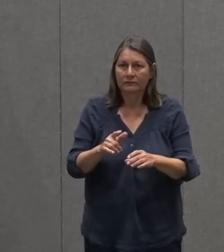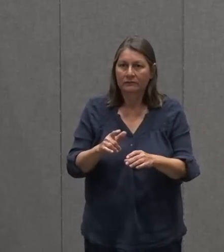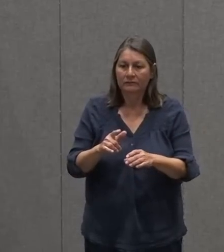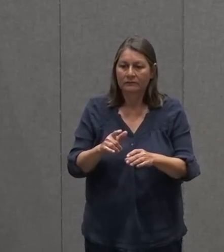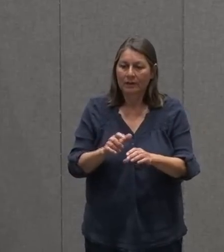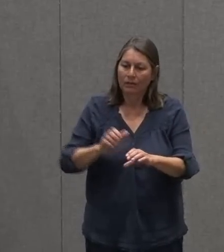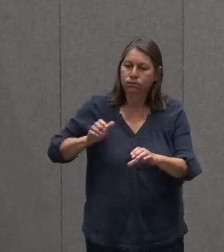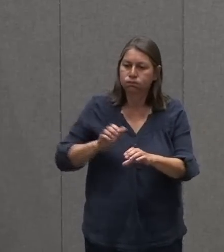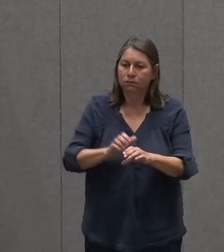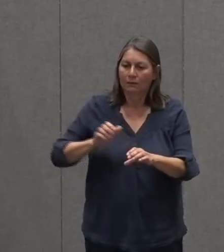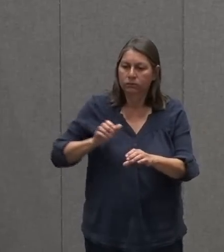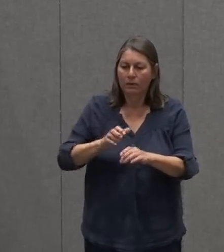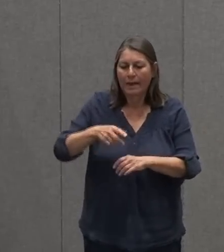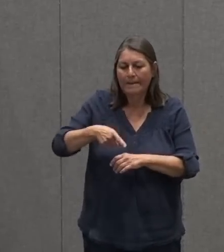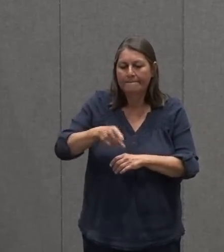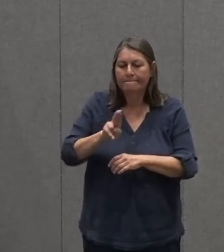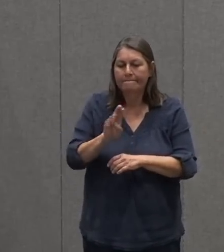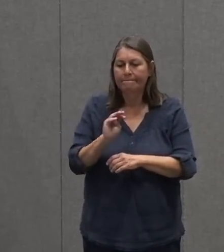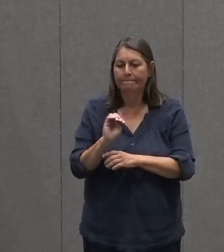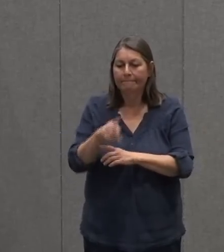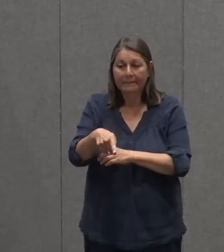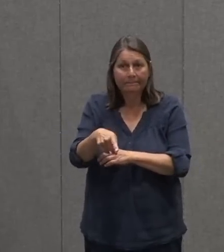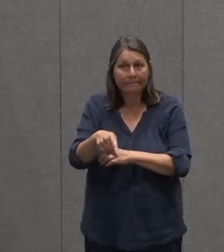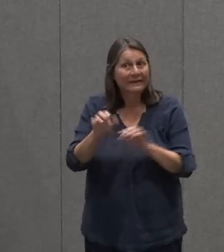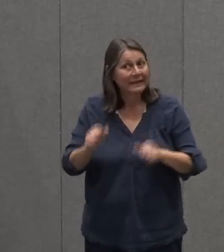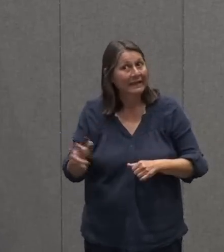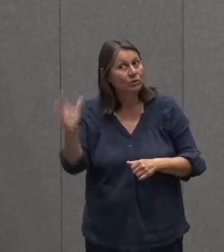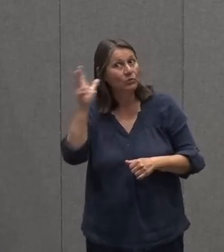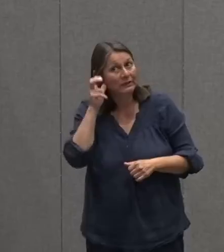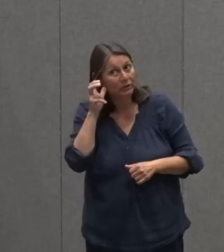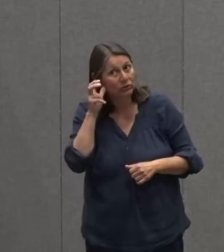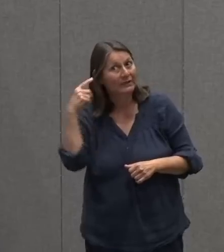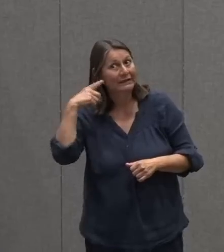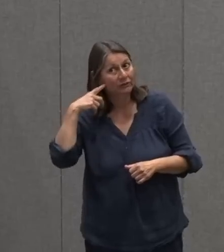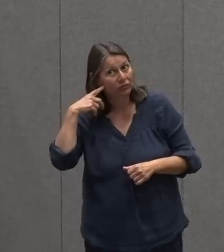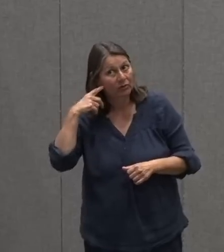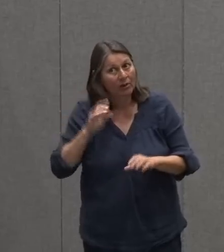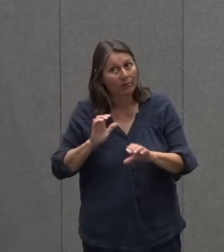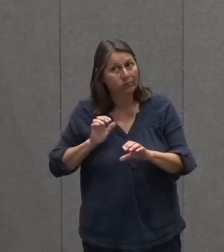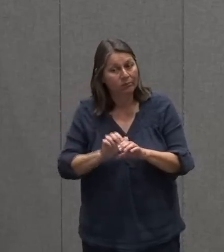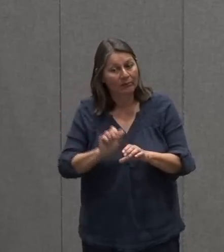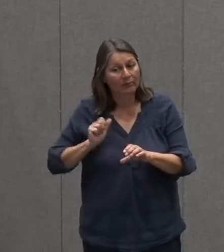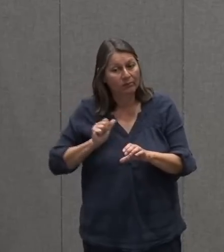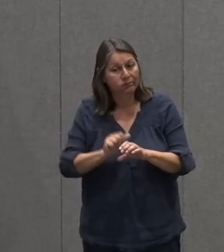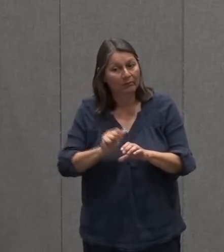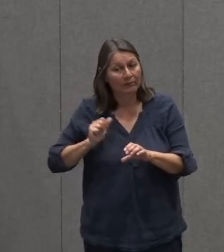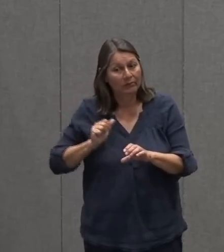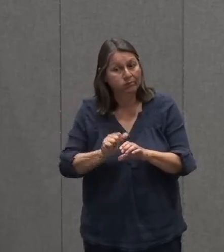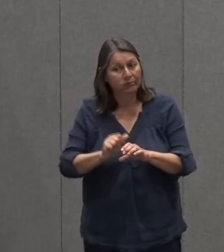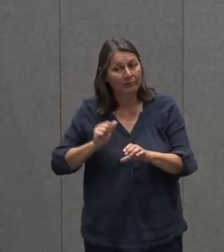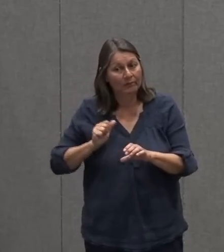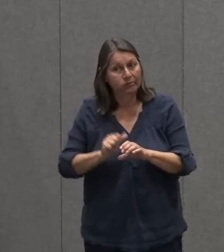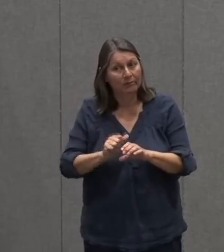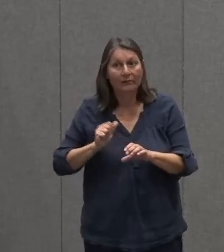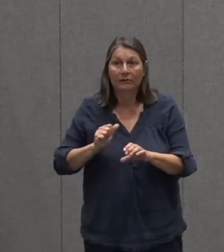Let's see if you can hear. (air whooshing) Can you hear the air coming out of that?